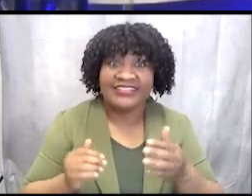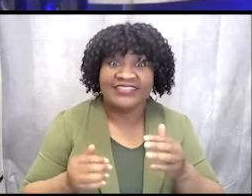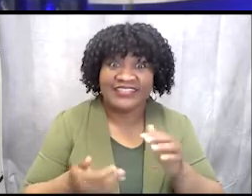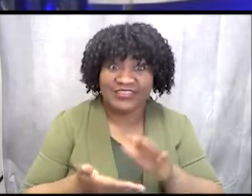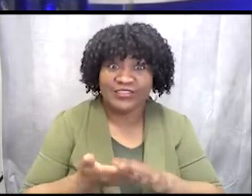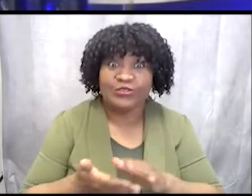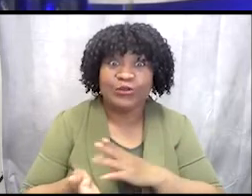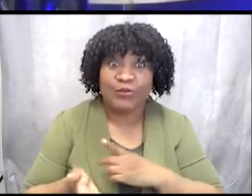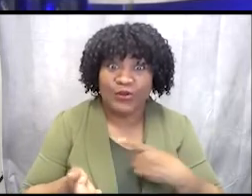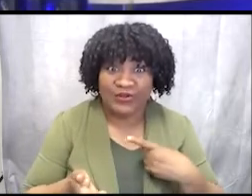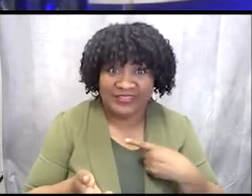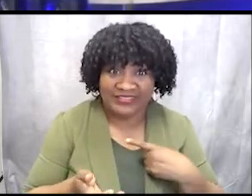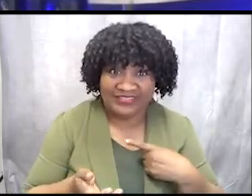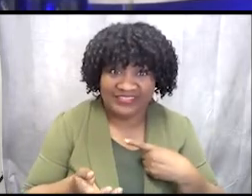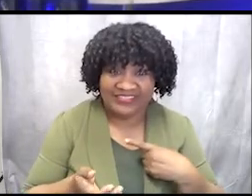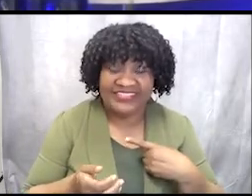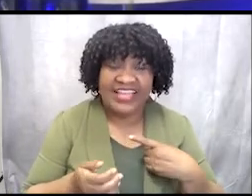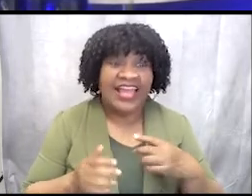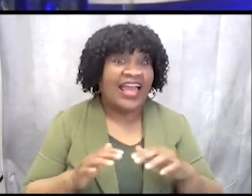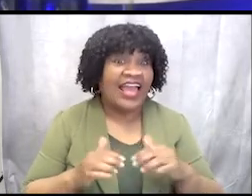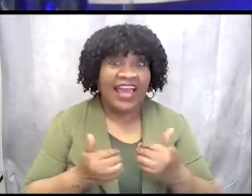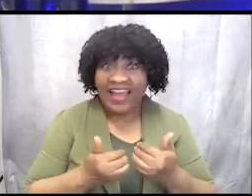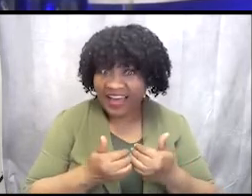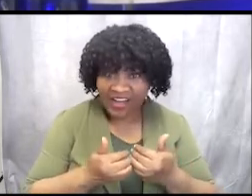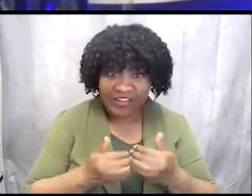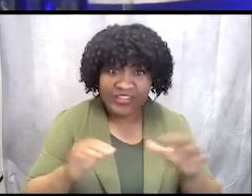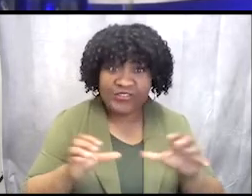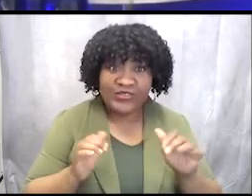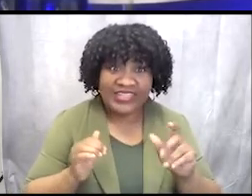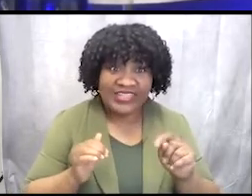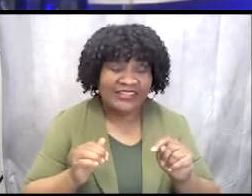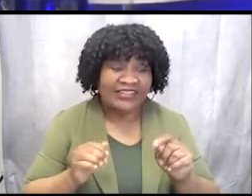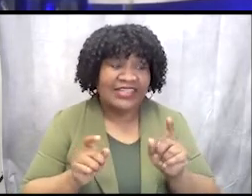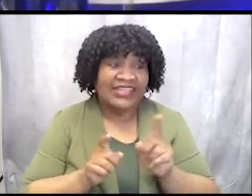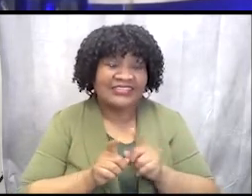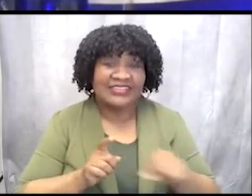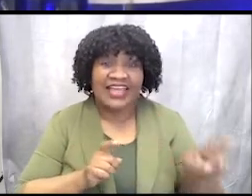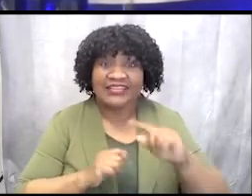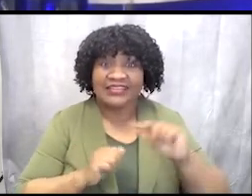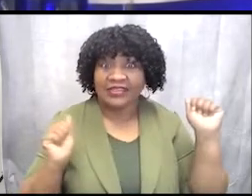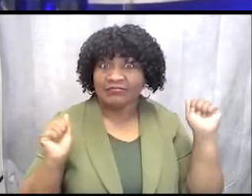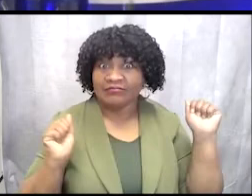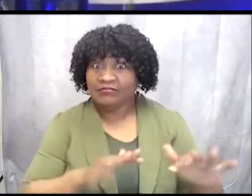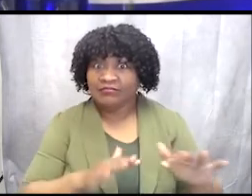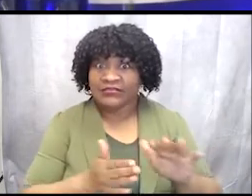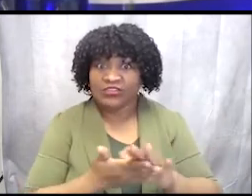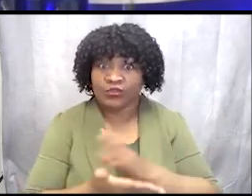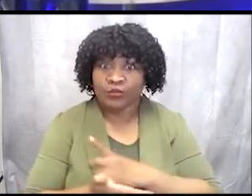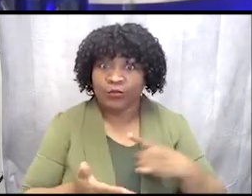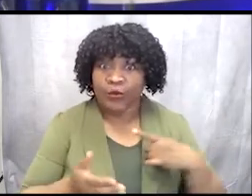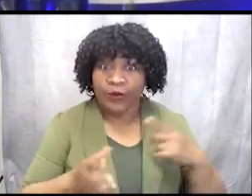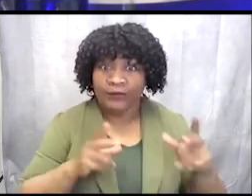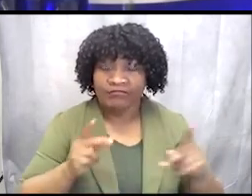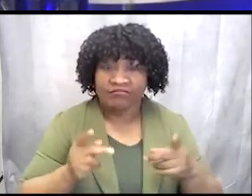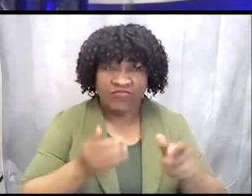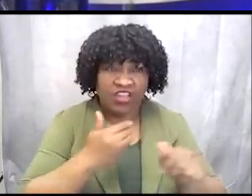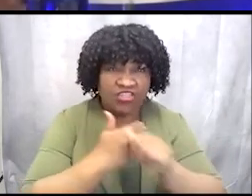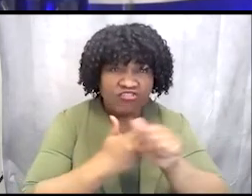and the way they're doing it, they're actually, it's like they bum rushed the school board meeting, they threatened people,